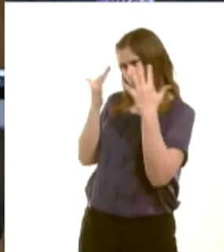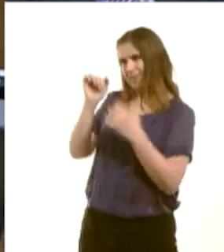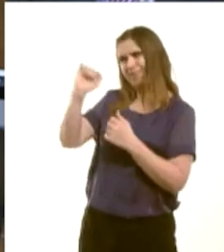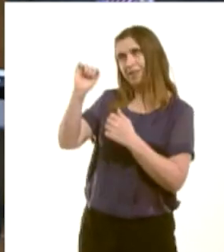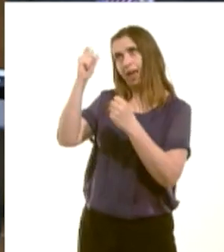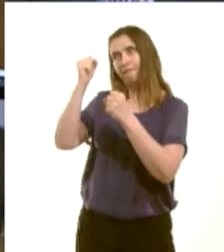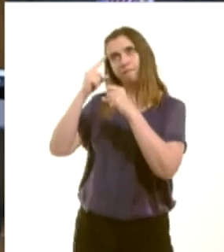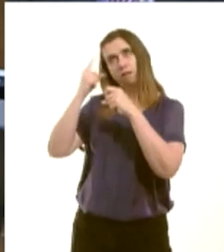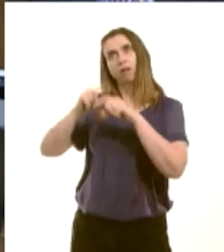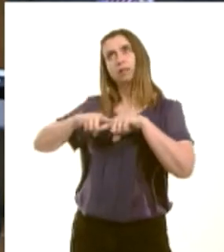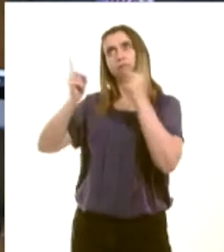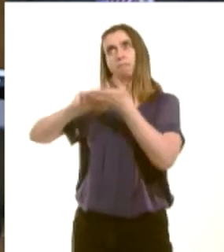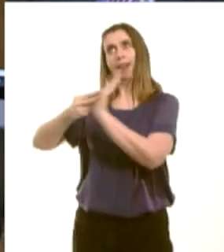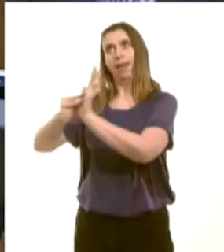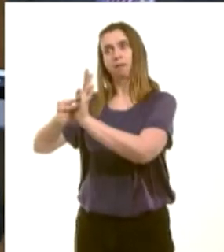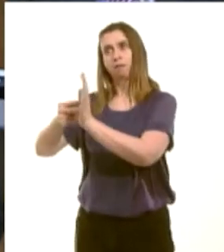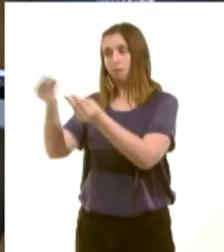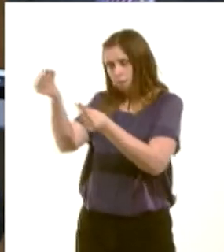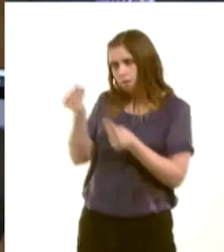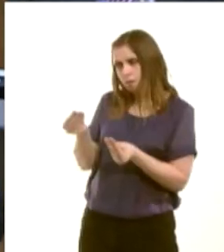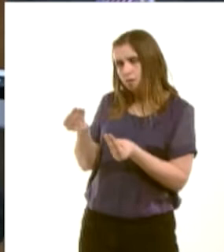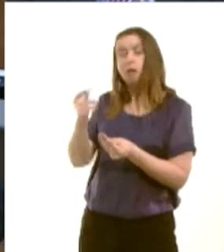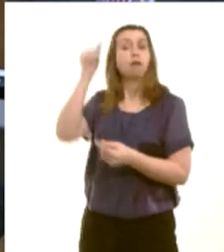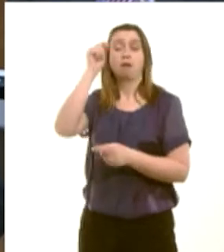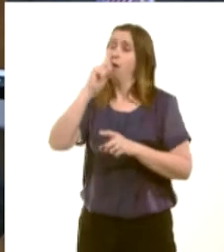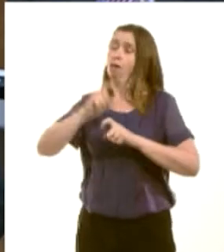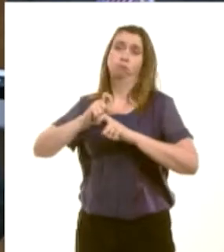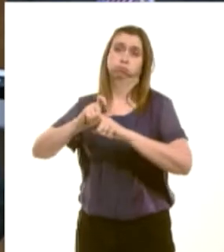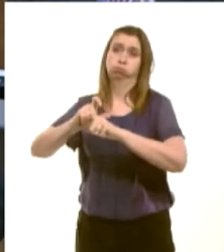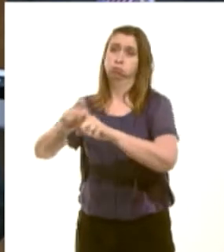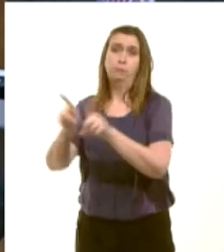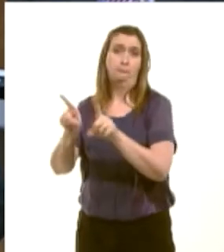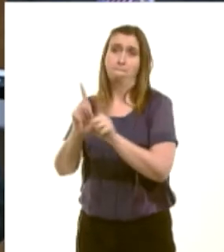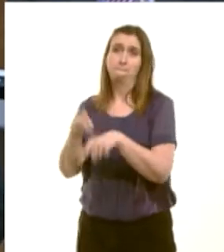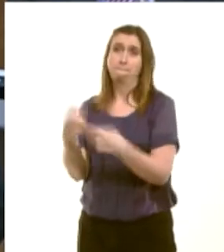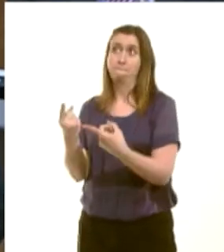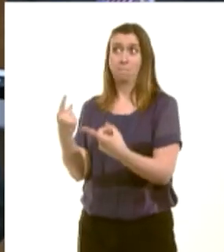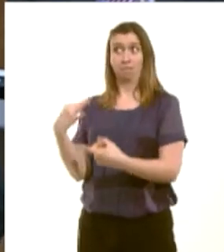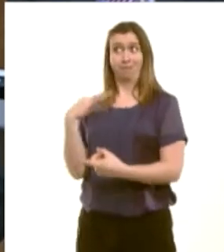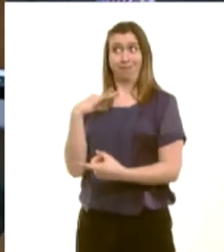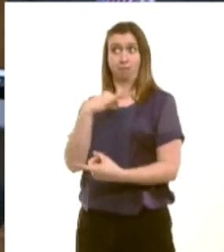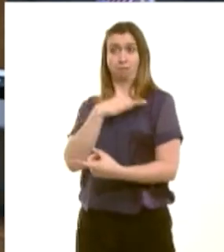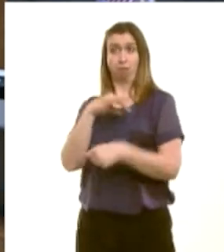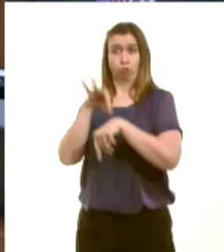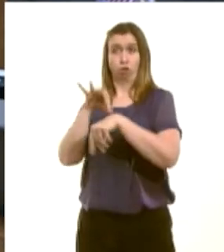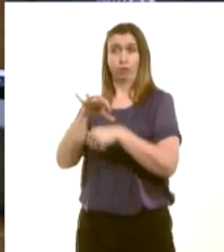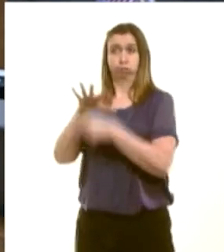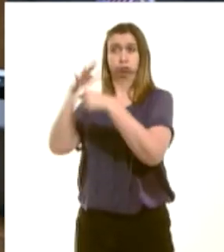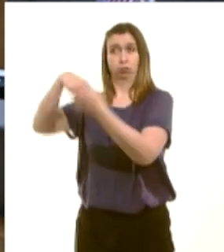forward. Nobody is arguing that things can stay exactly as they are, not even, of course, the consultants, which is why theyíve come forward now with an alternative plan for the